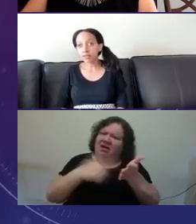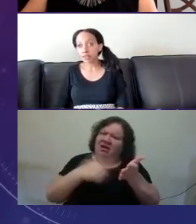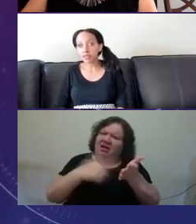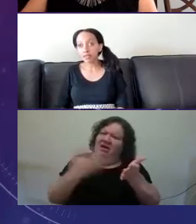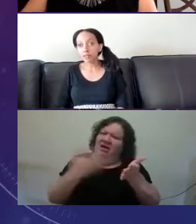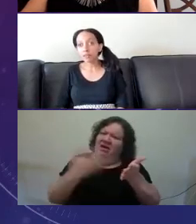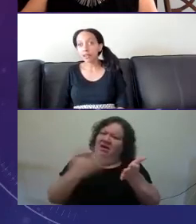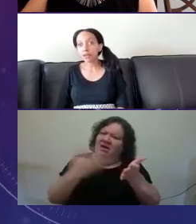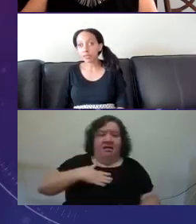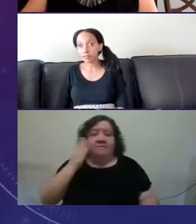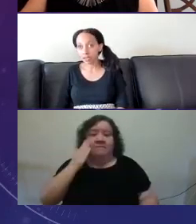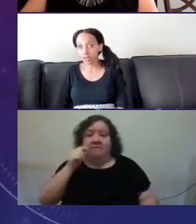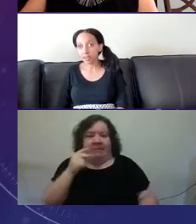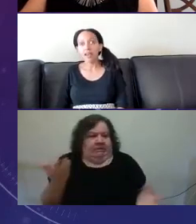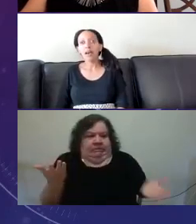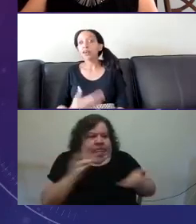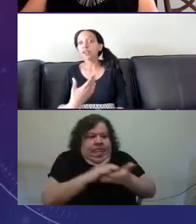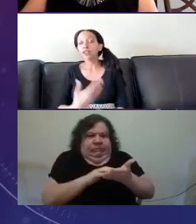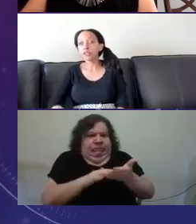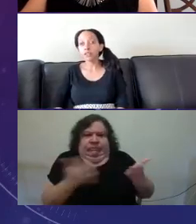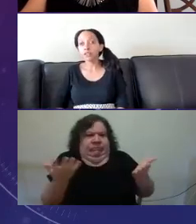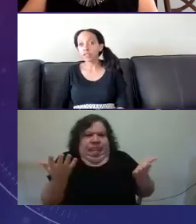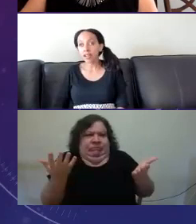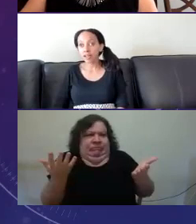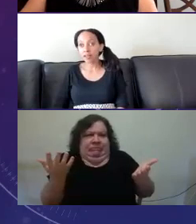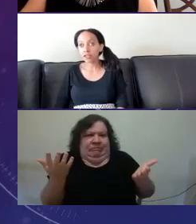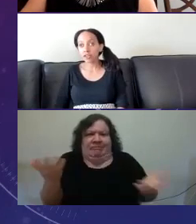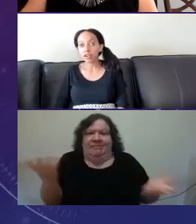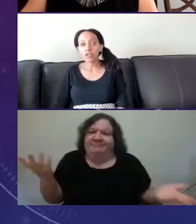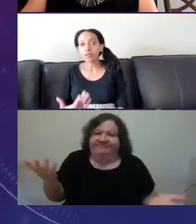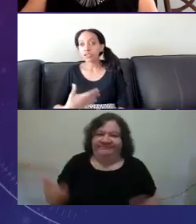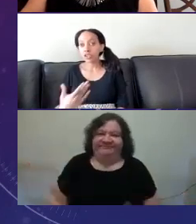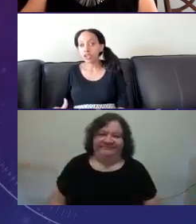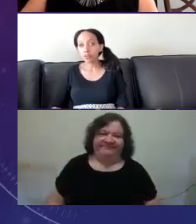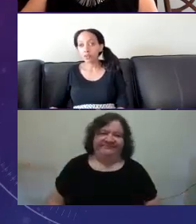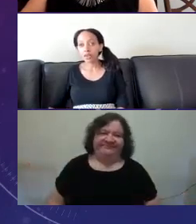learn Braille with me and also learned sign language so we shared more things